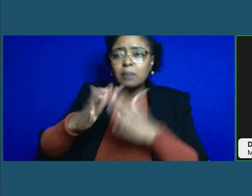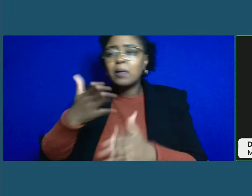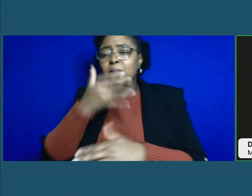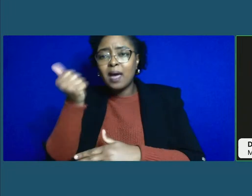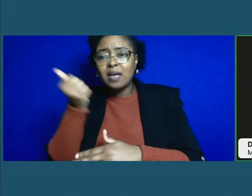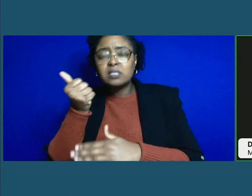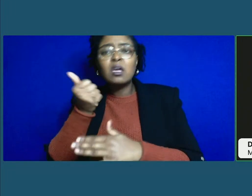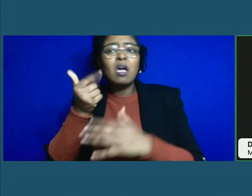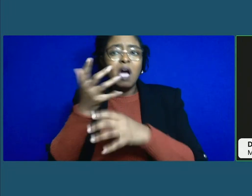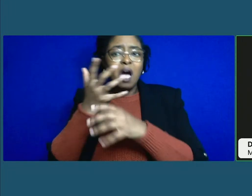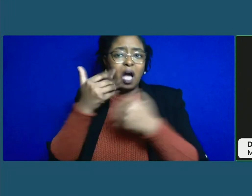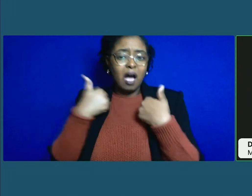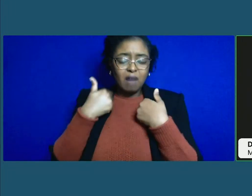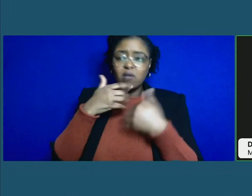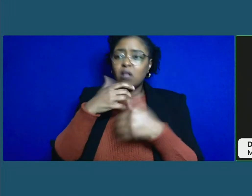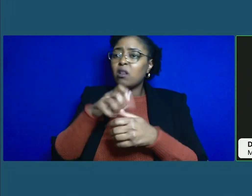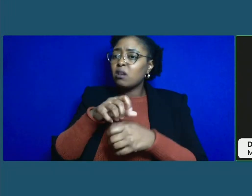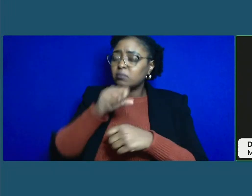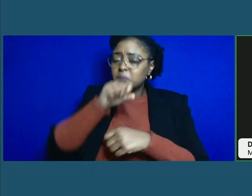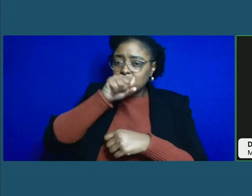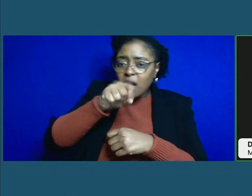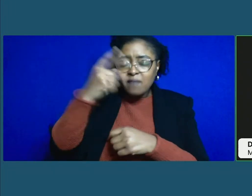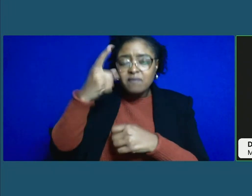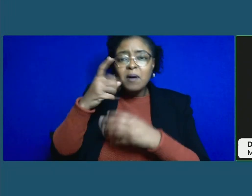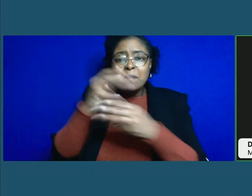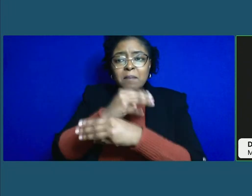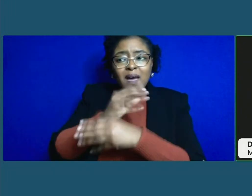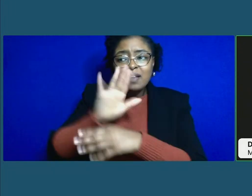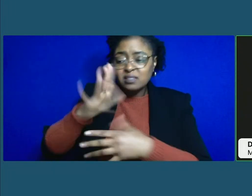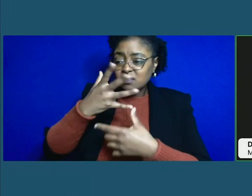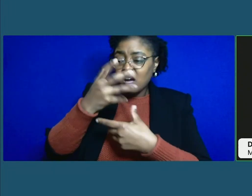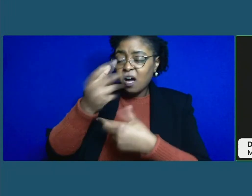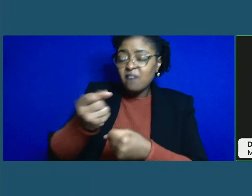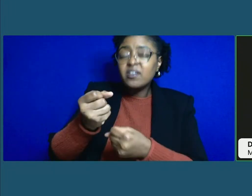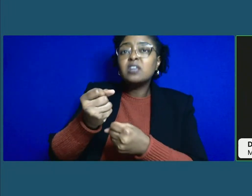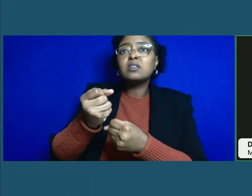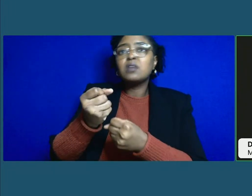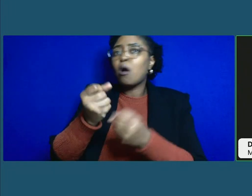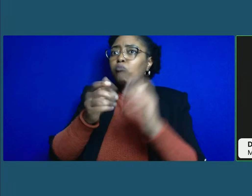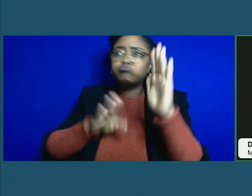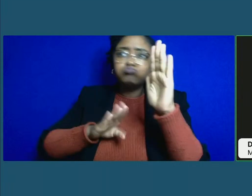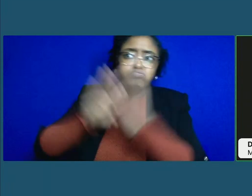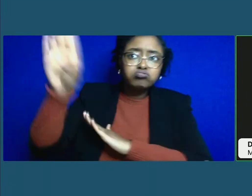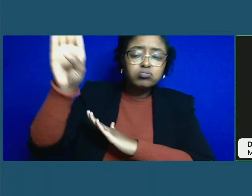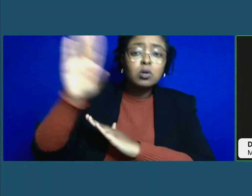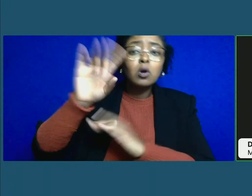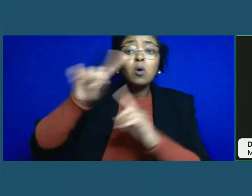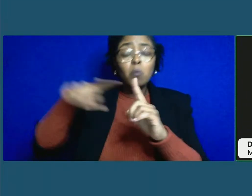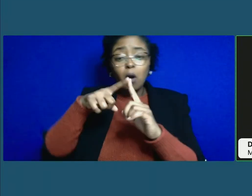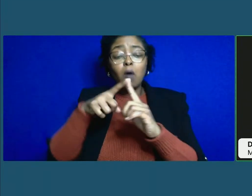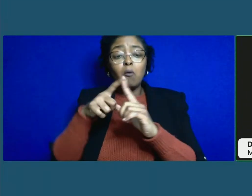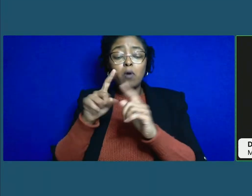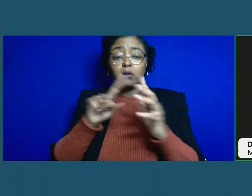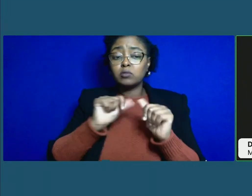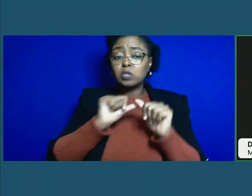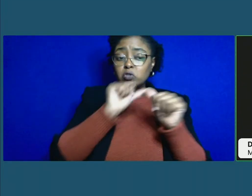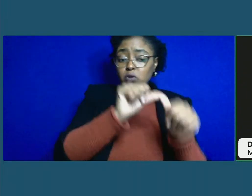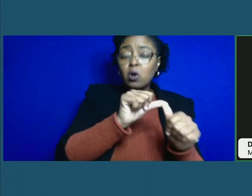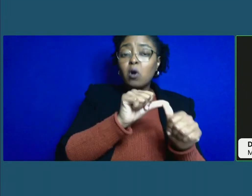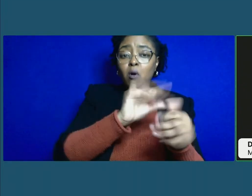best, especially math classes. He developed a love for math, and he's confident in the